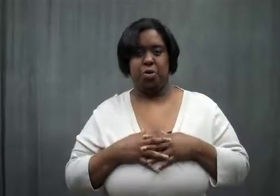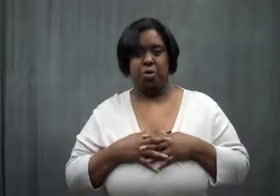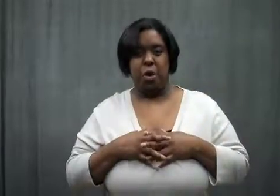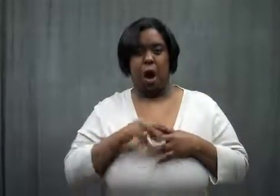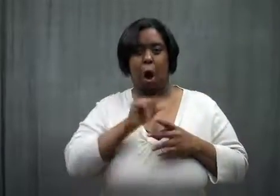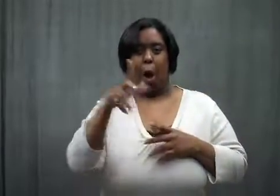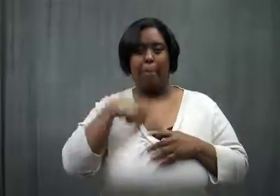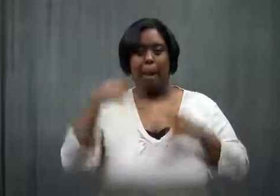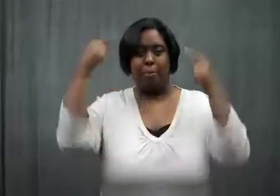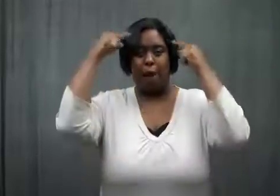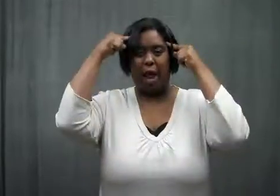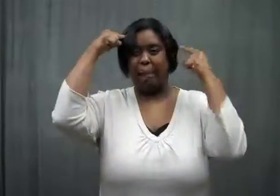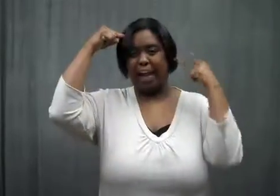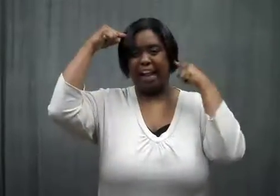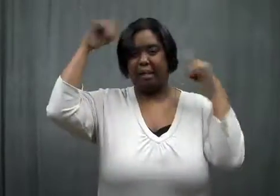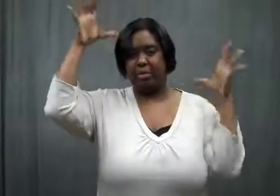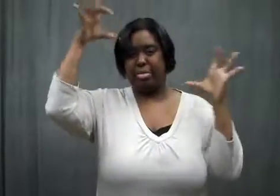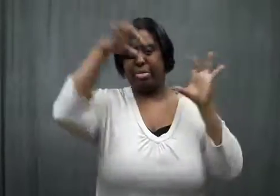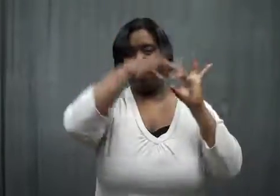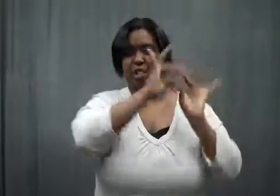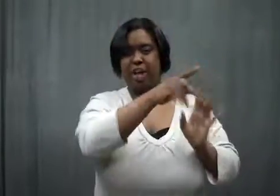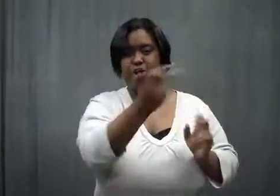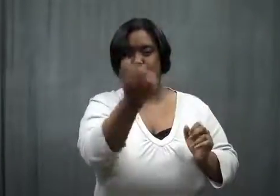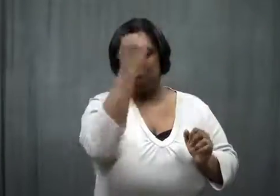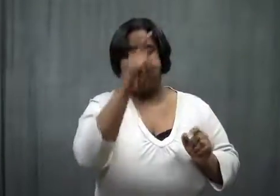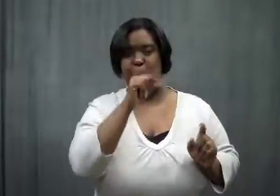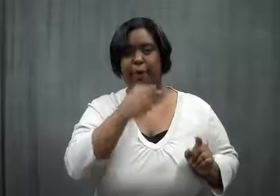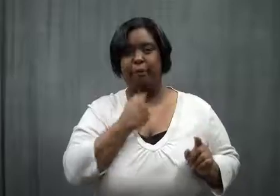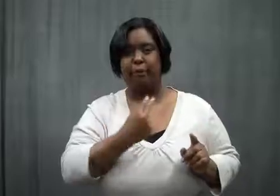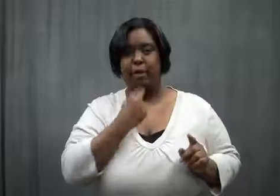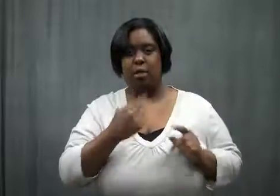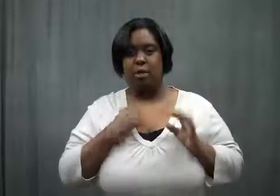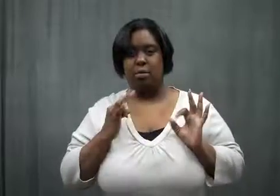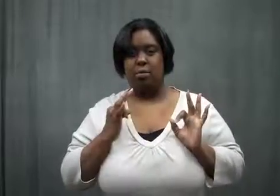My entire brain latched onto my ear listening to those stupid birds.